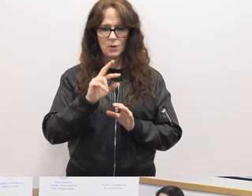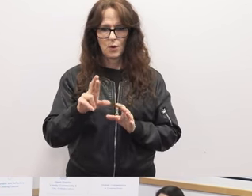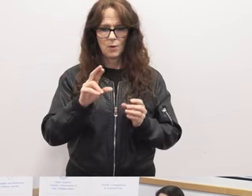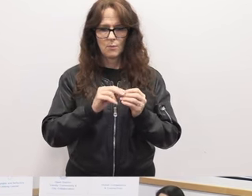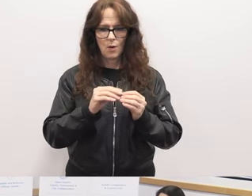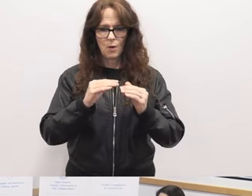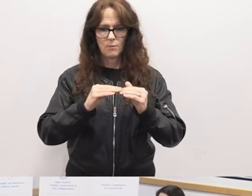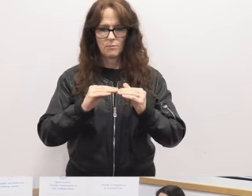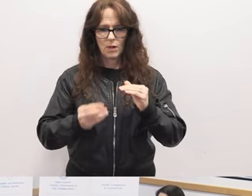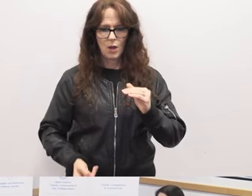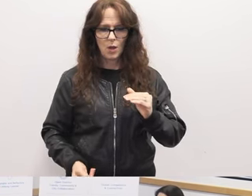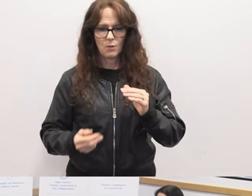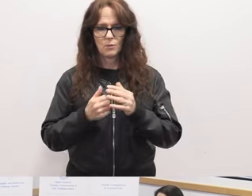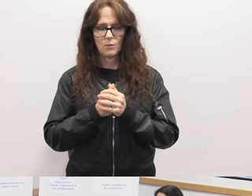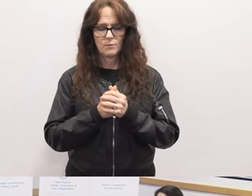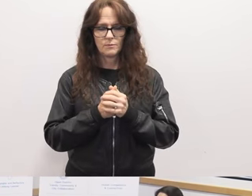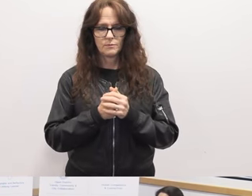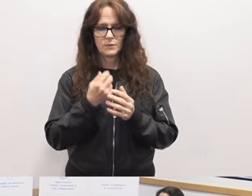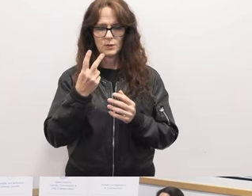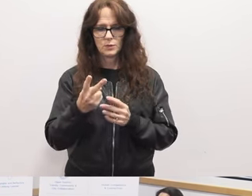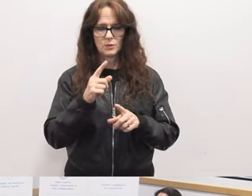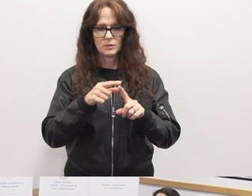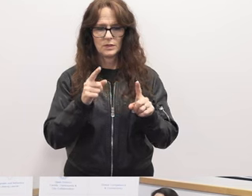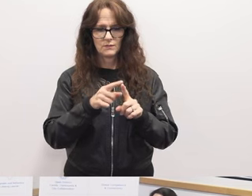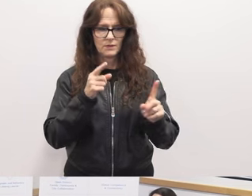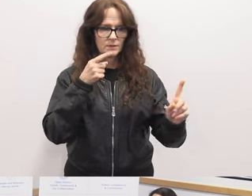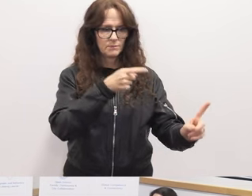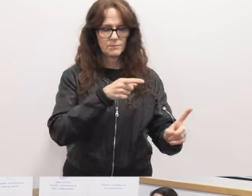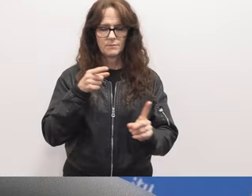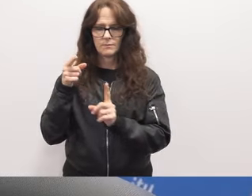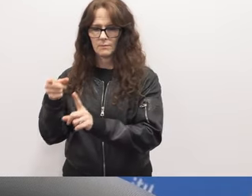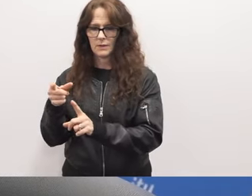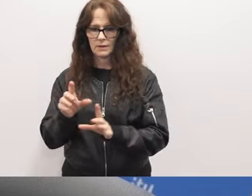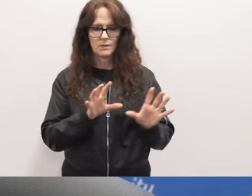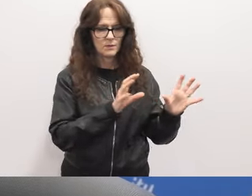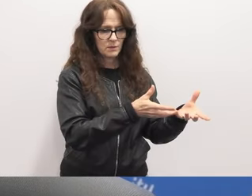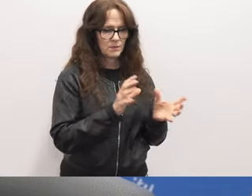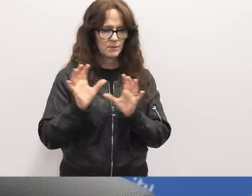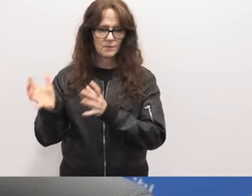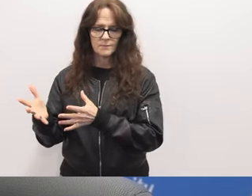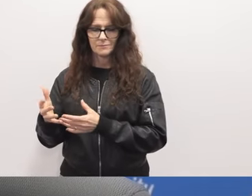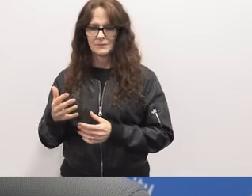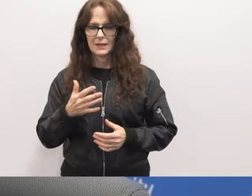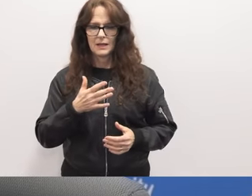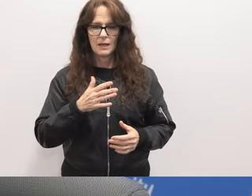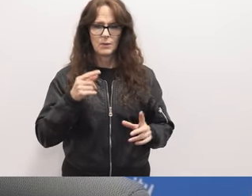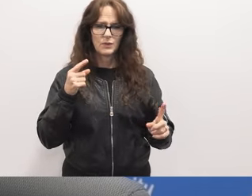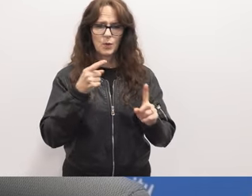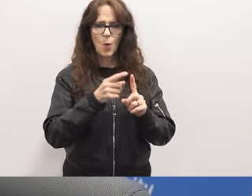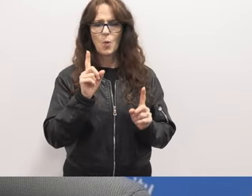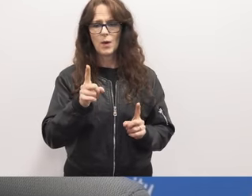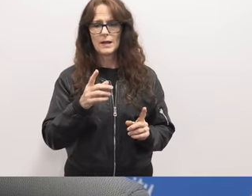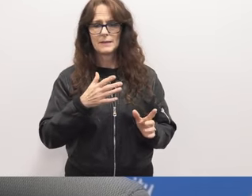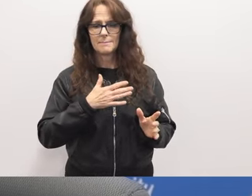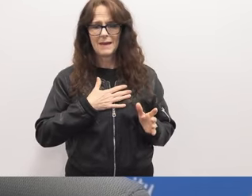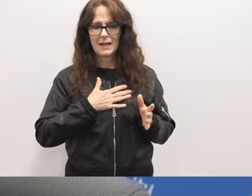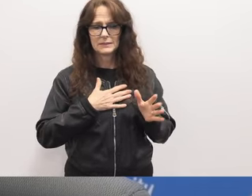So two different target populations to just like you expressed. My reservation with goal one, and again, I'm gonna say this for all the goals,